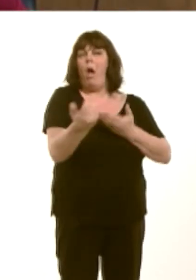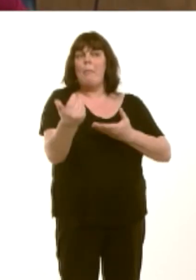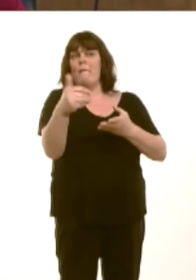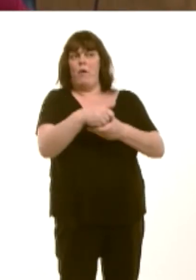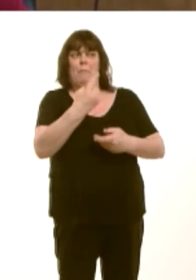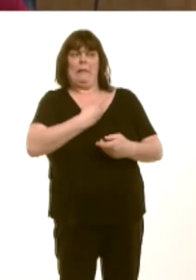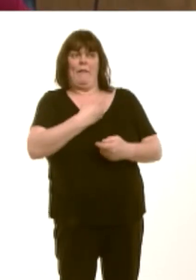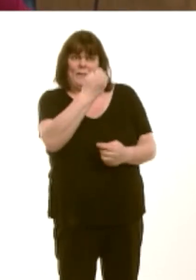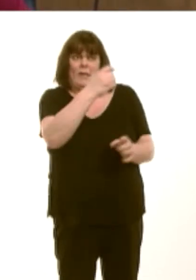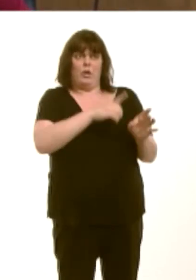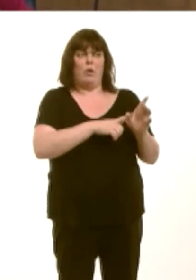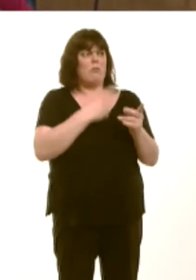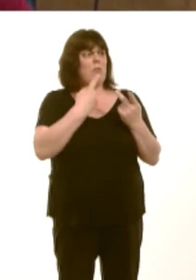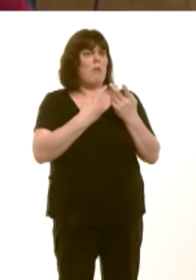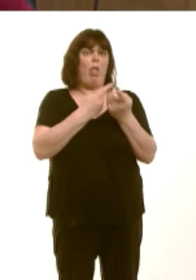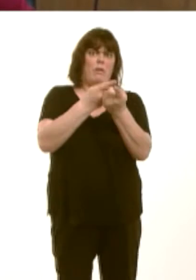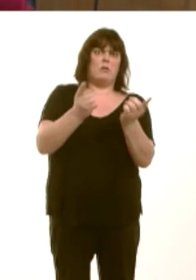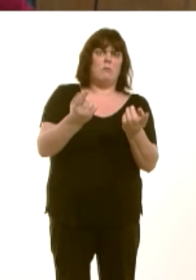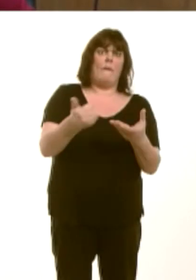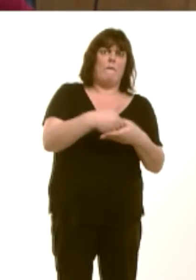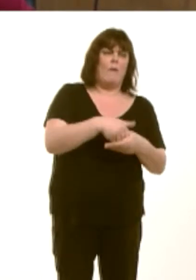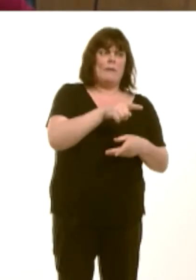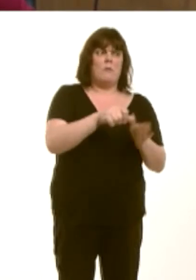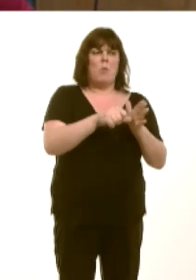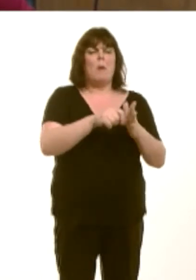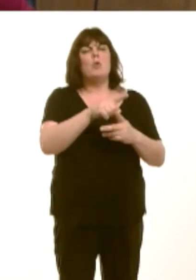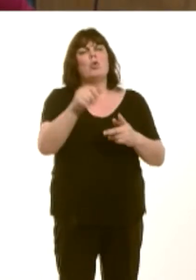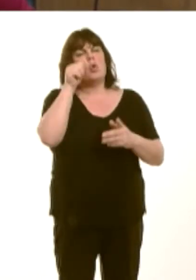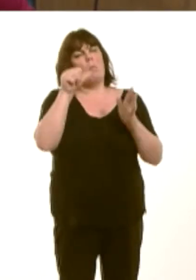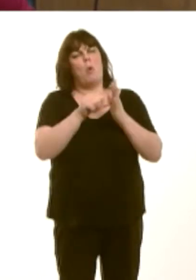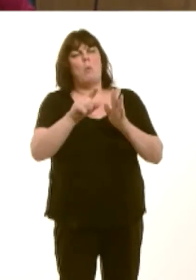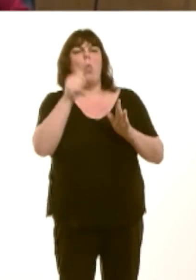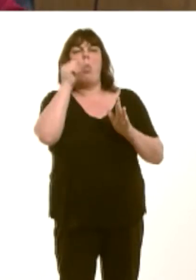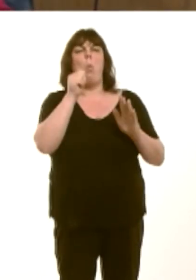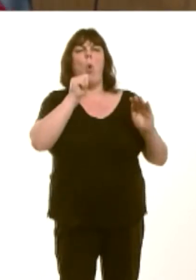others here as well. The fundamental problem, as she will know, is the water level in the void at Parc Slip